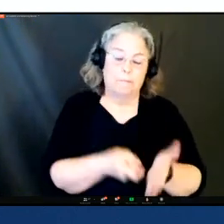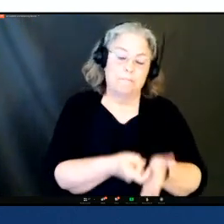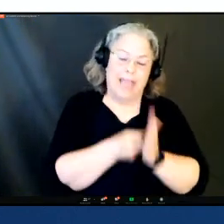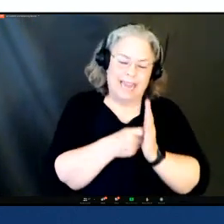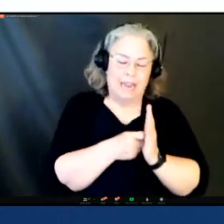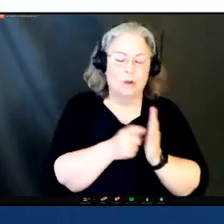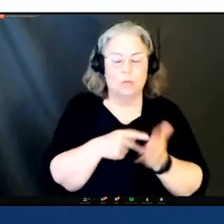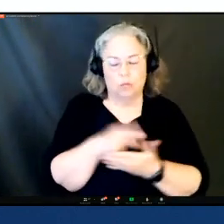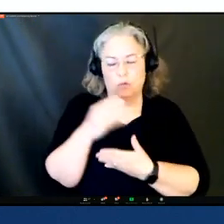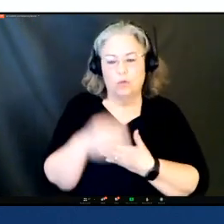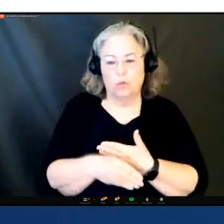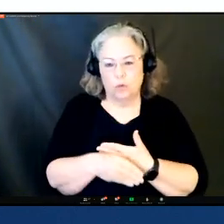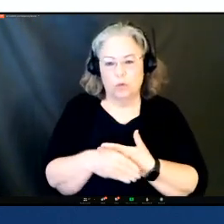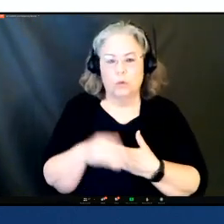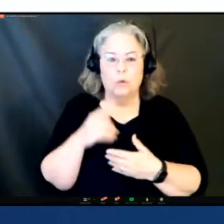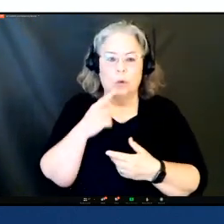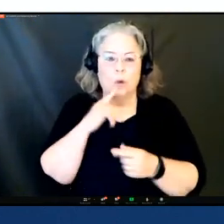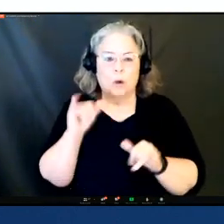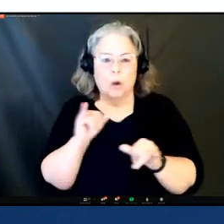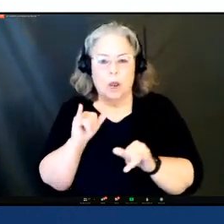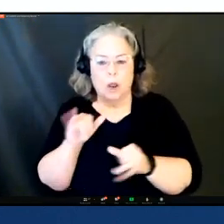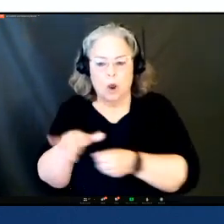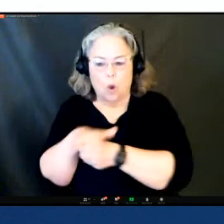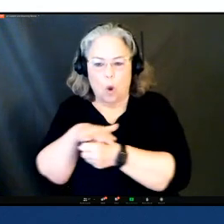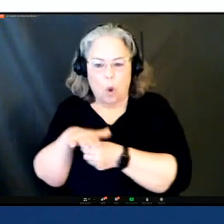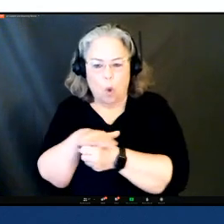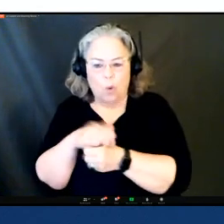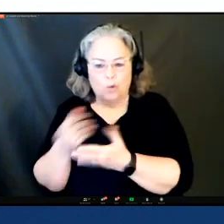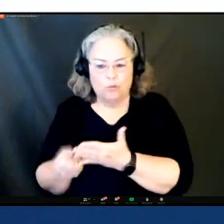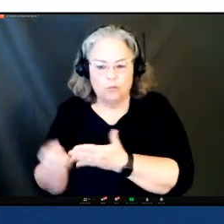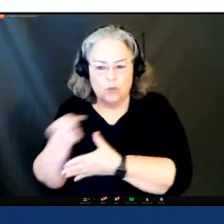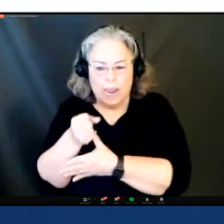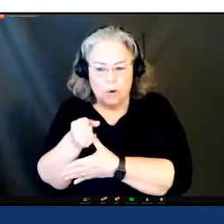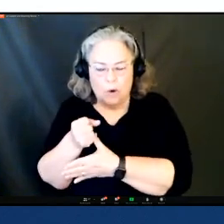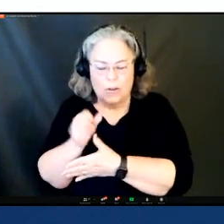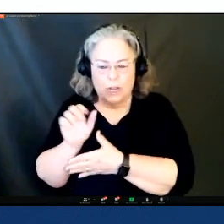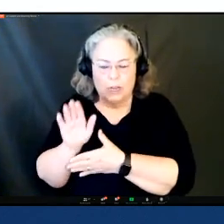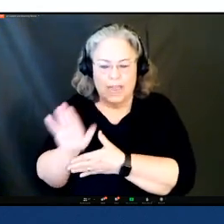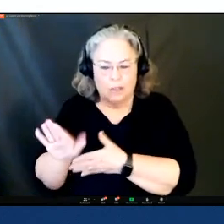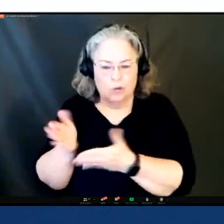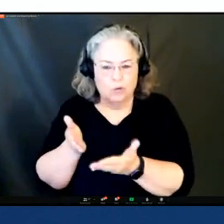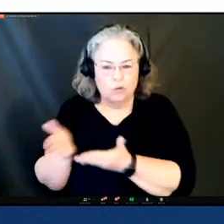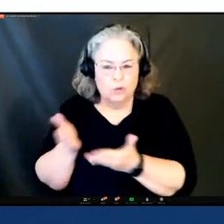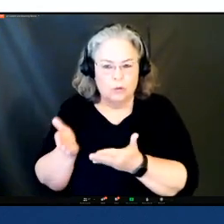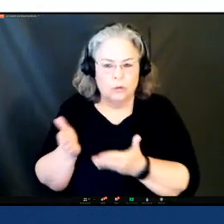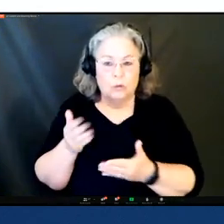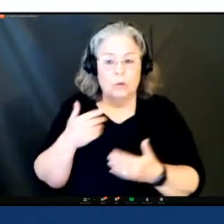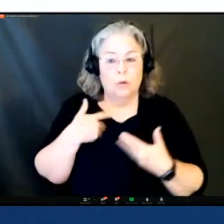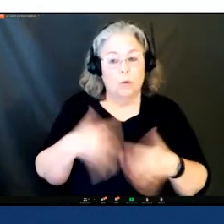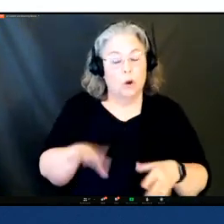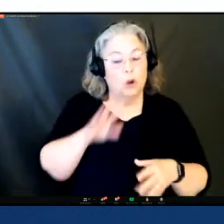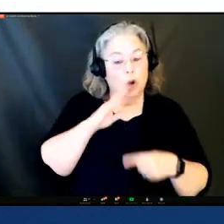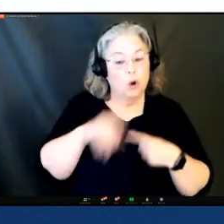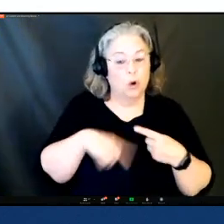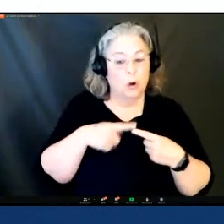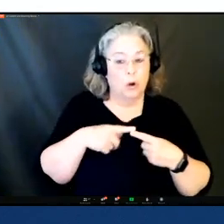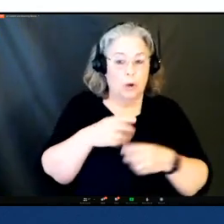versus addressing local priorities and services. As I've already alluded to, not only do we get much of the money for the programs